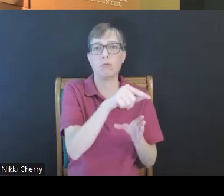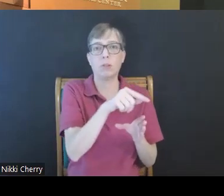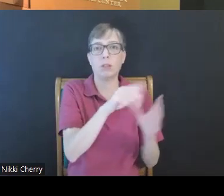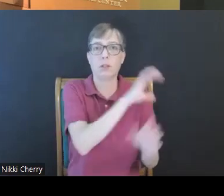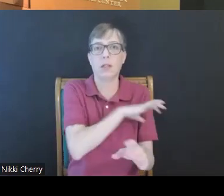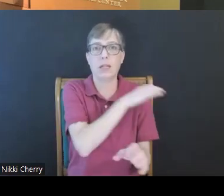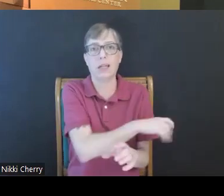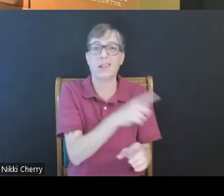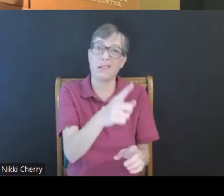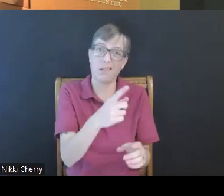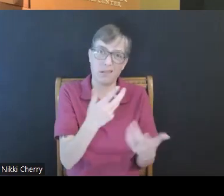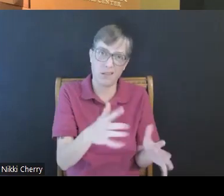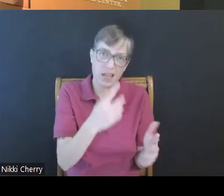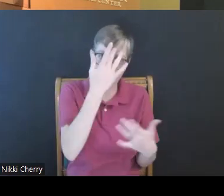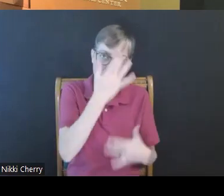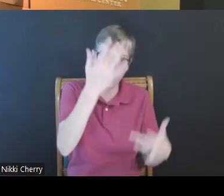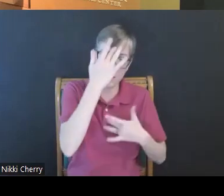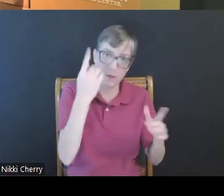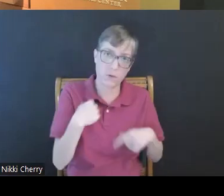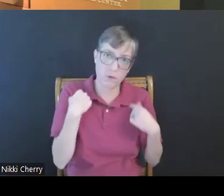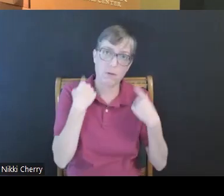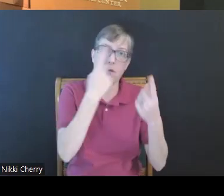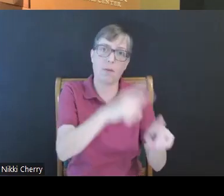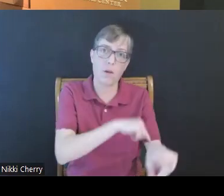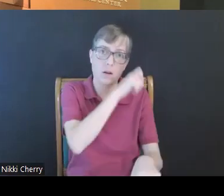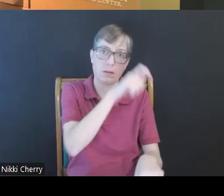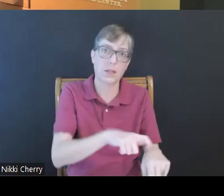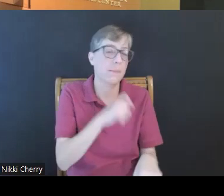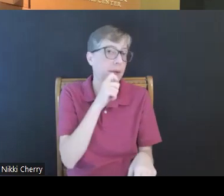treatment so I think there are lots of reasons for us to think about other ways in which we could try